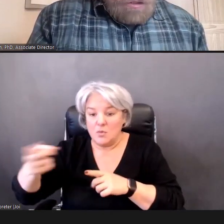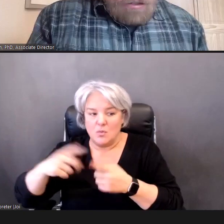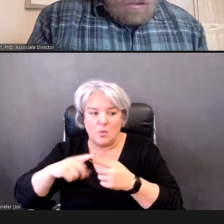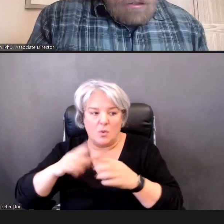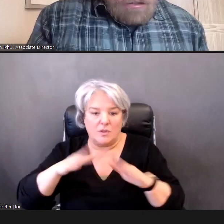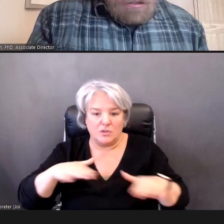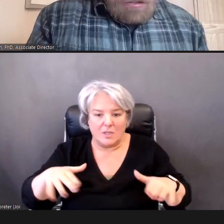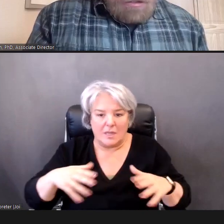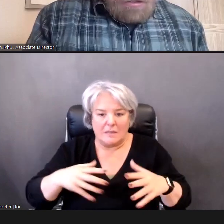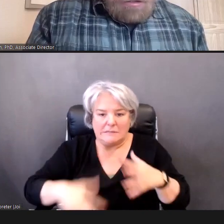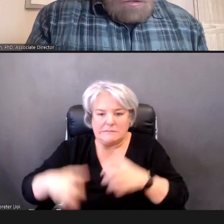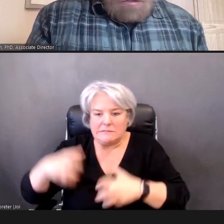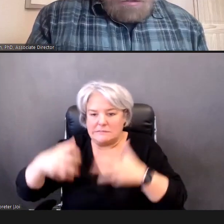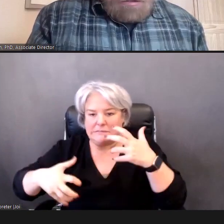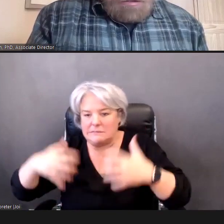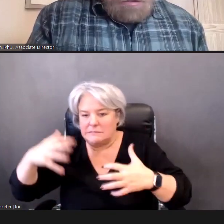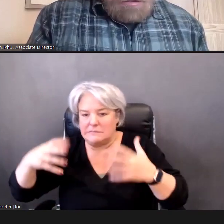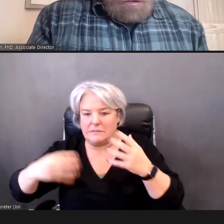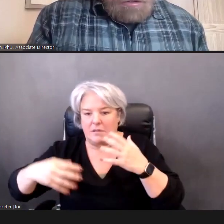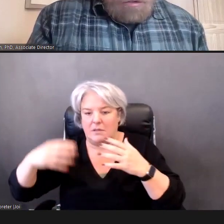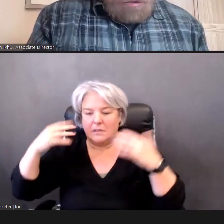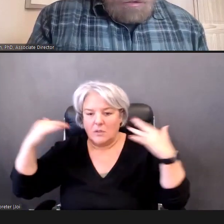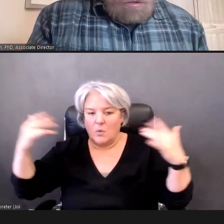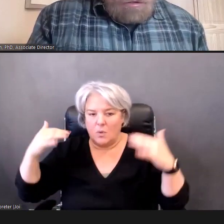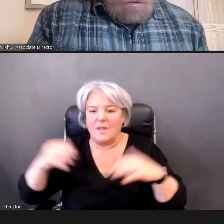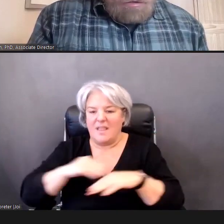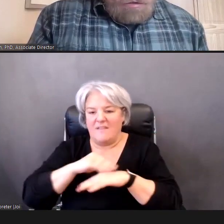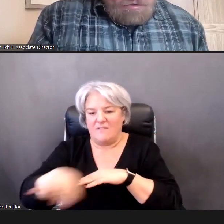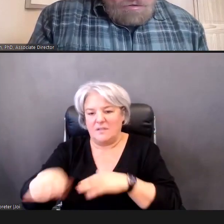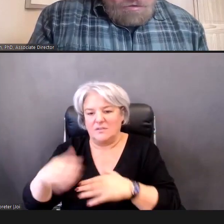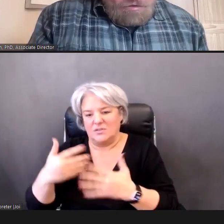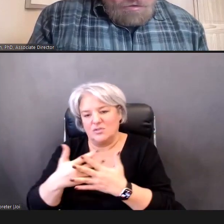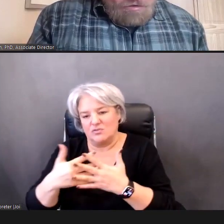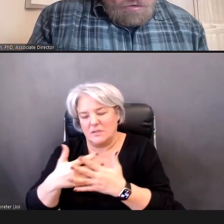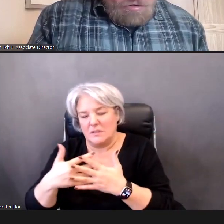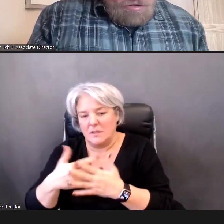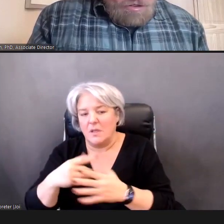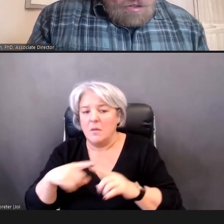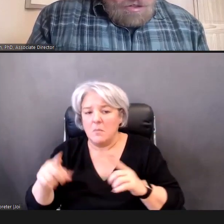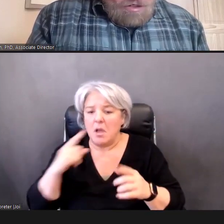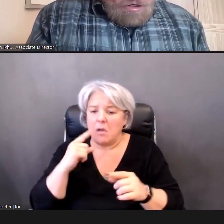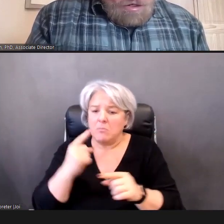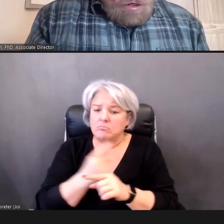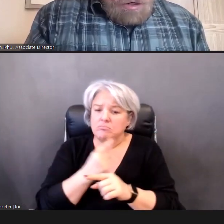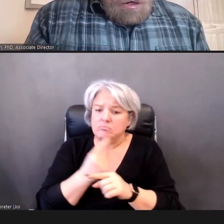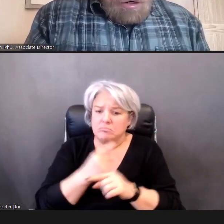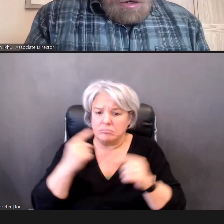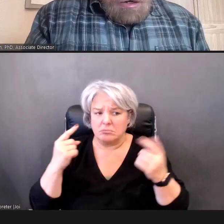affects the the screening um but if